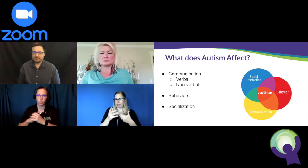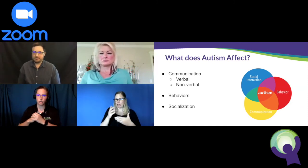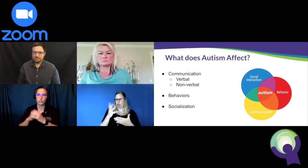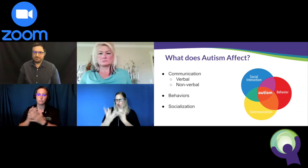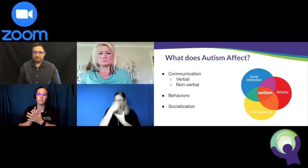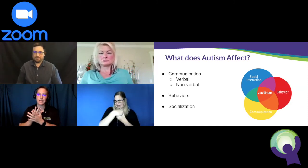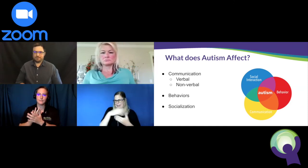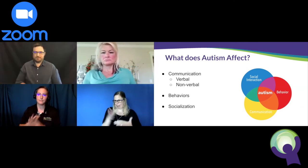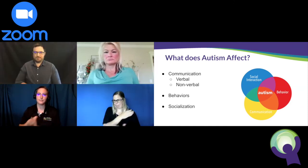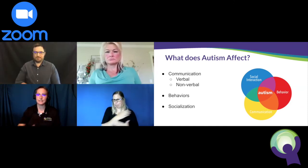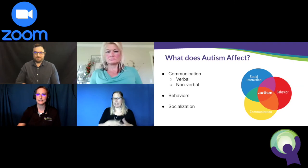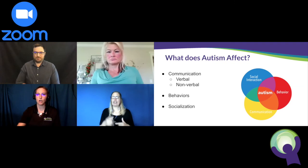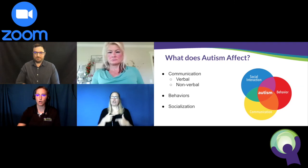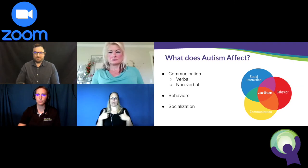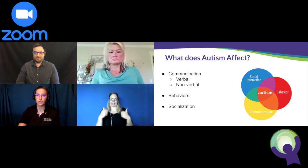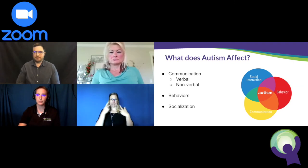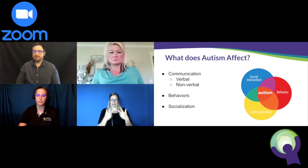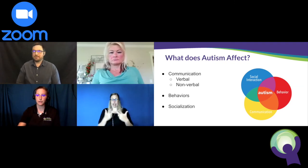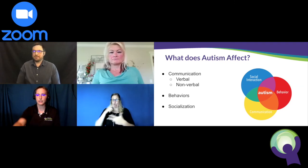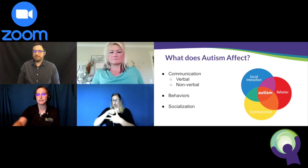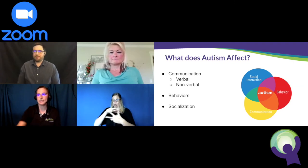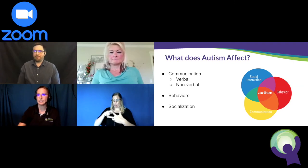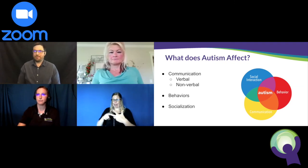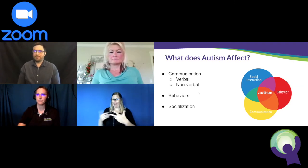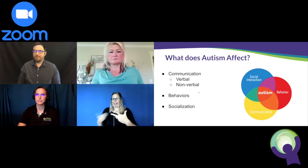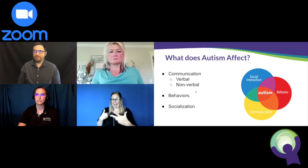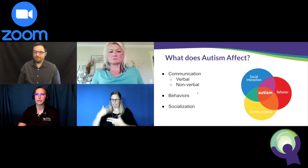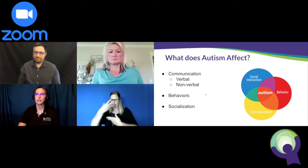and we have deficits in all three of those areas, that's when we start talking